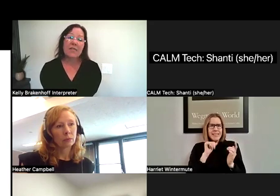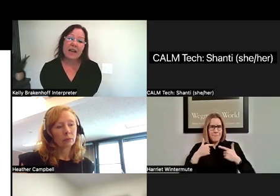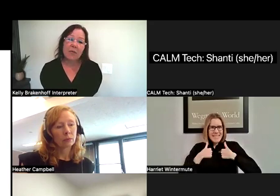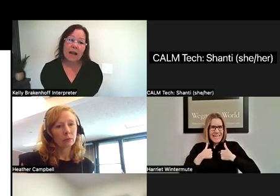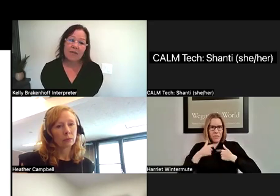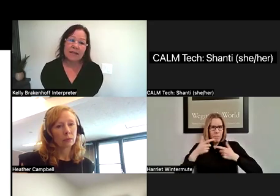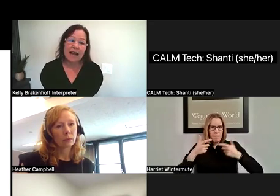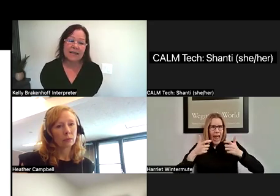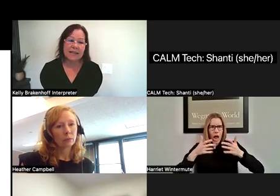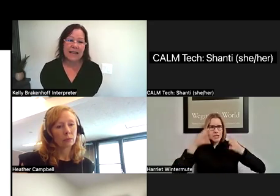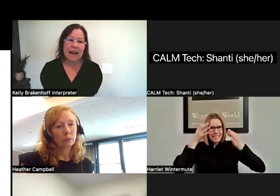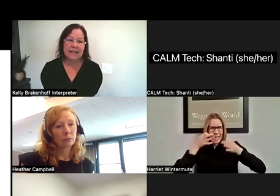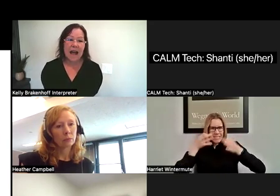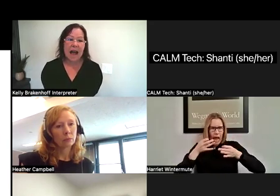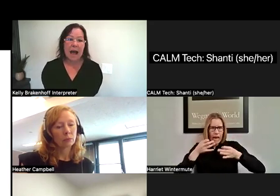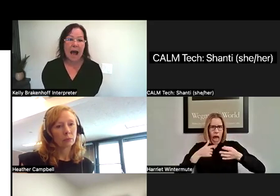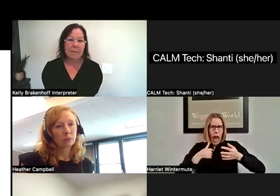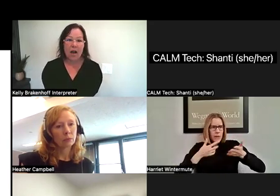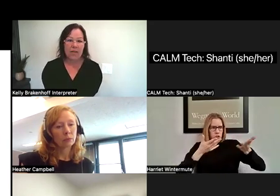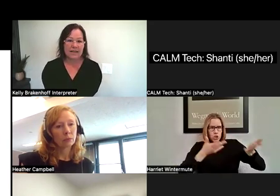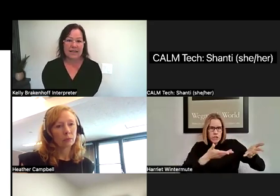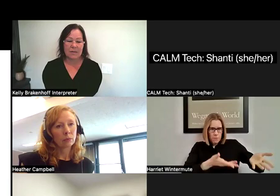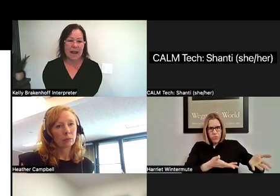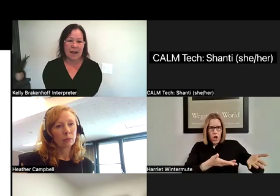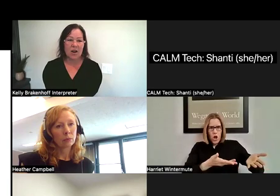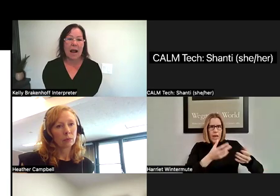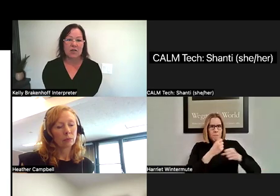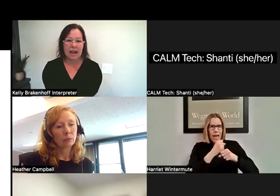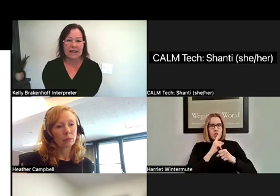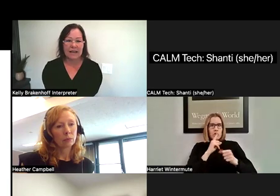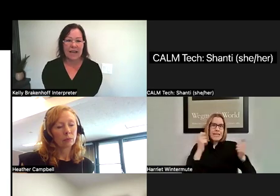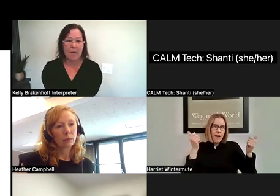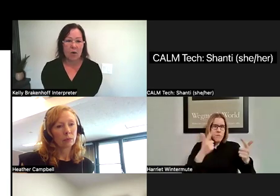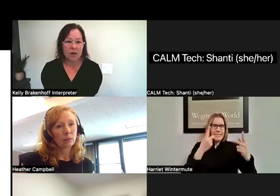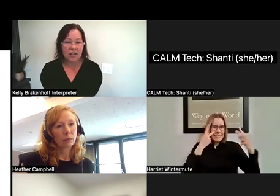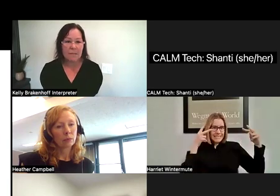one thing I want them to know is I'm not the decision maker. I want them to take ownership